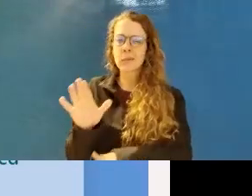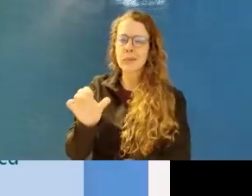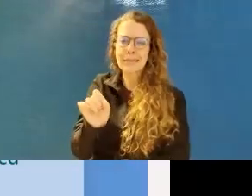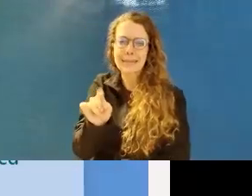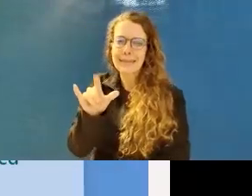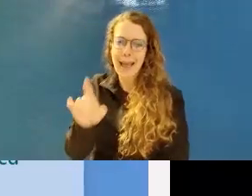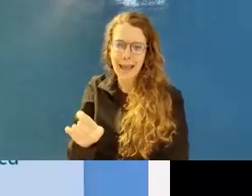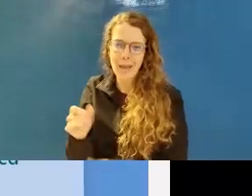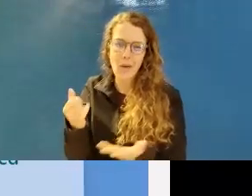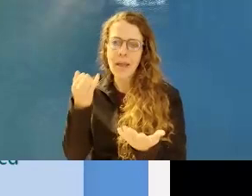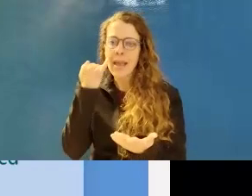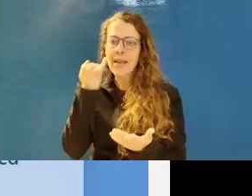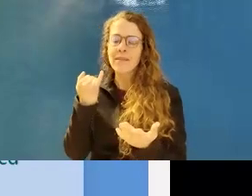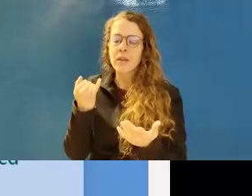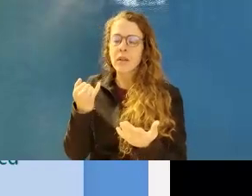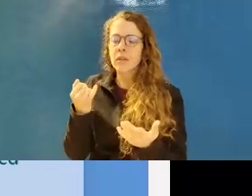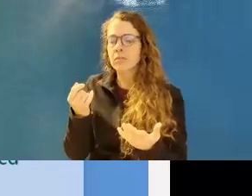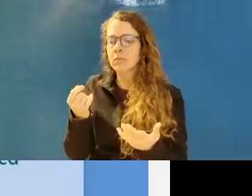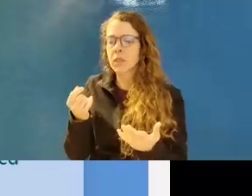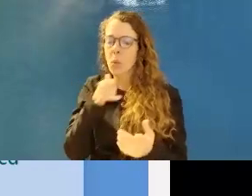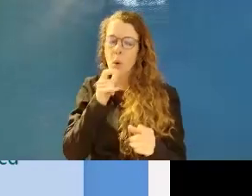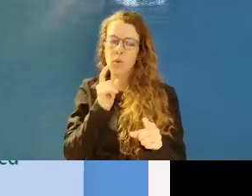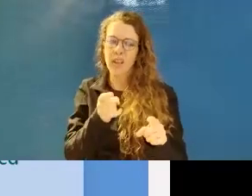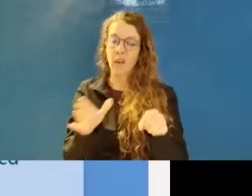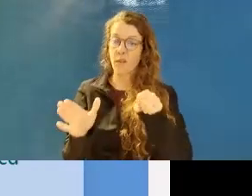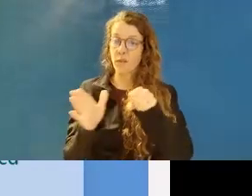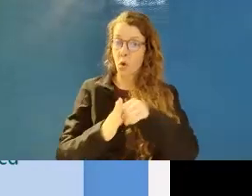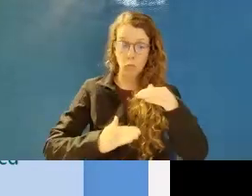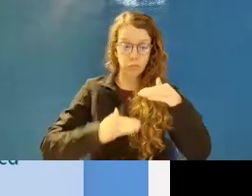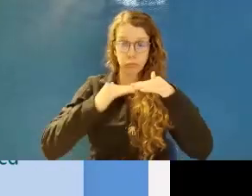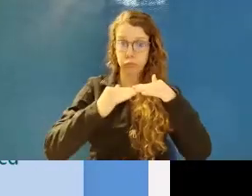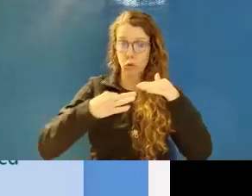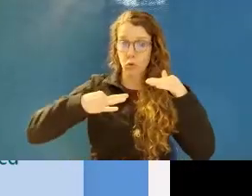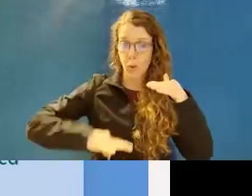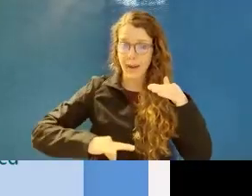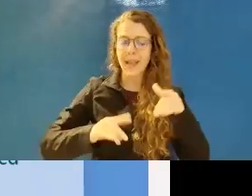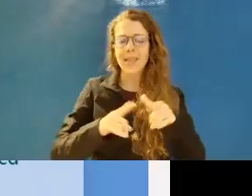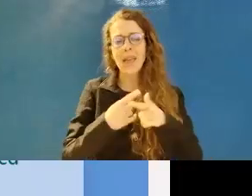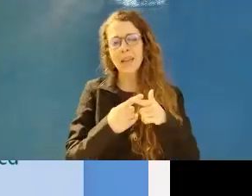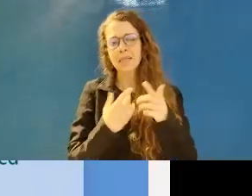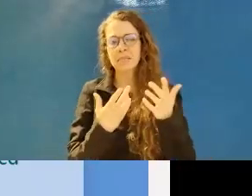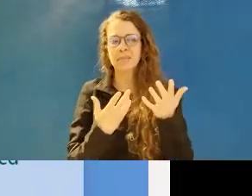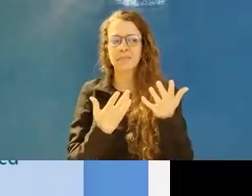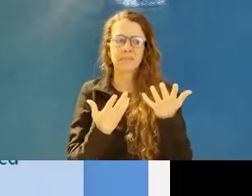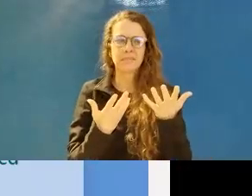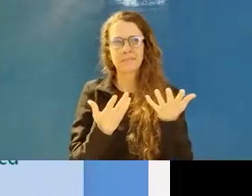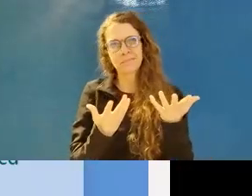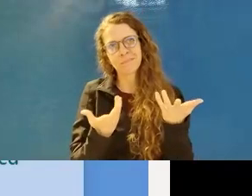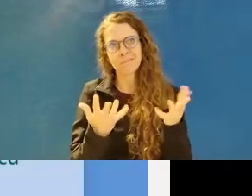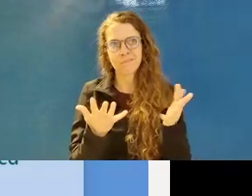Like if they, if you're not going to give them the full points, then maybe, you know, that's, you know, good try.